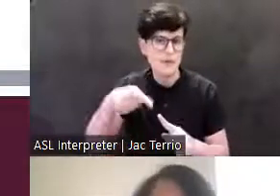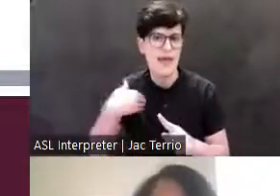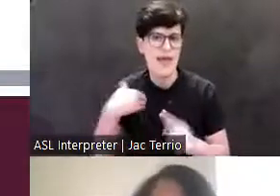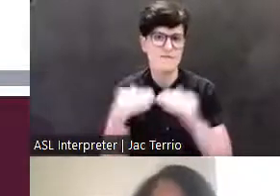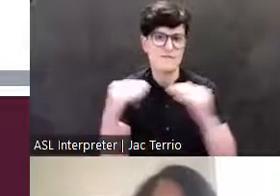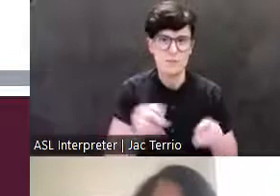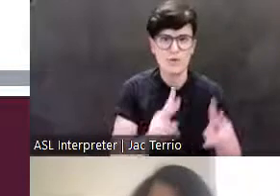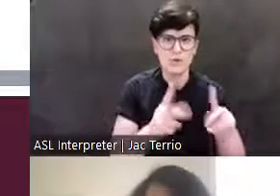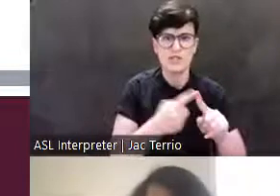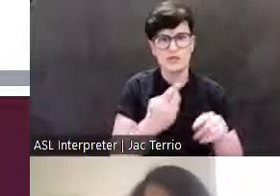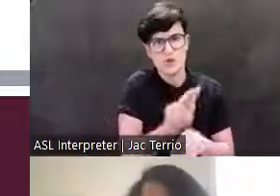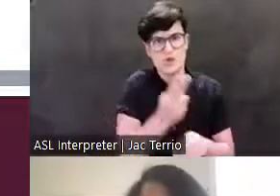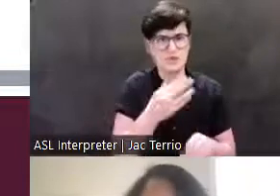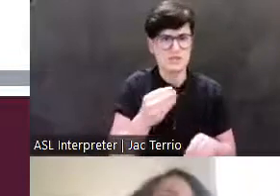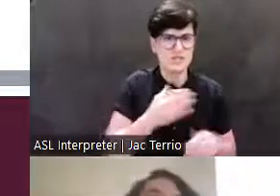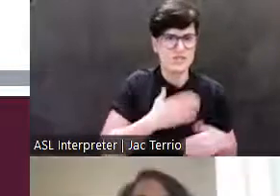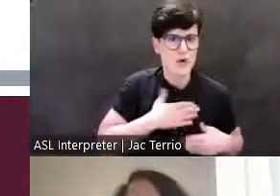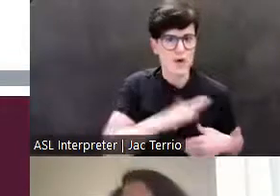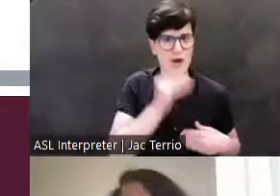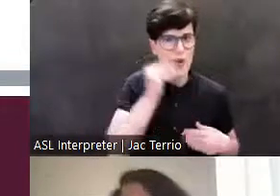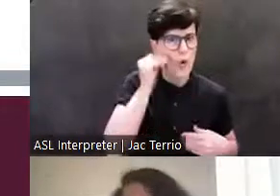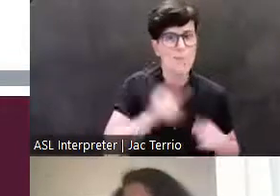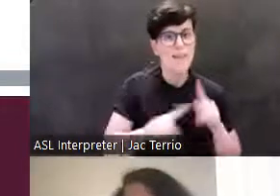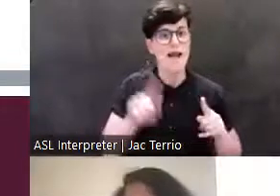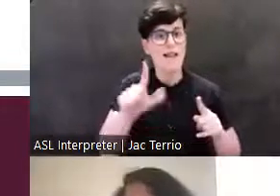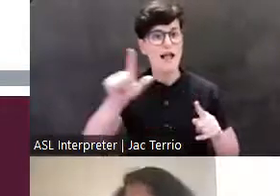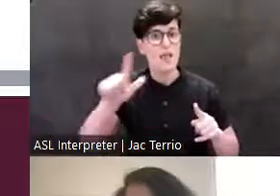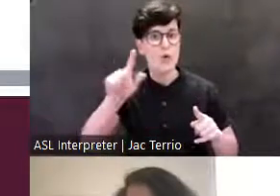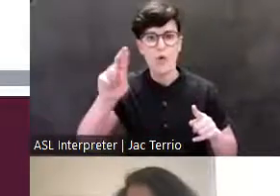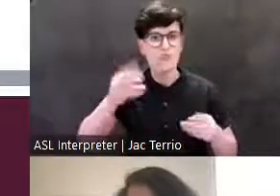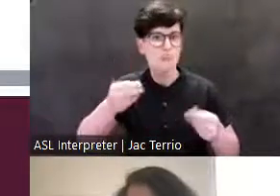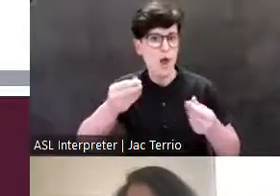By the landlord or the property seller refused to do that.